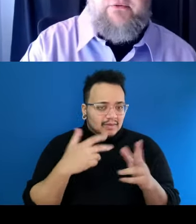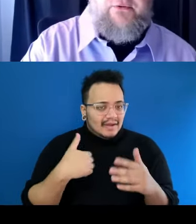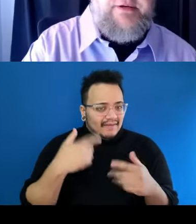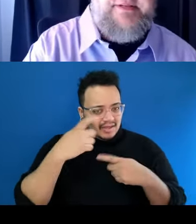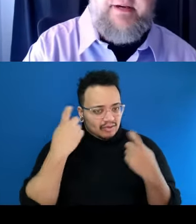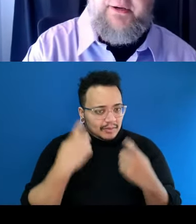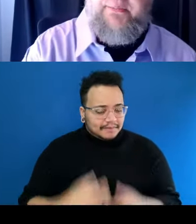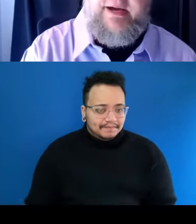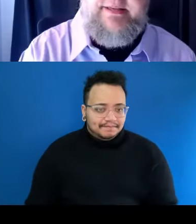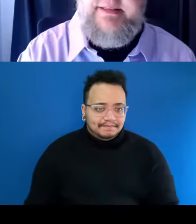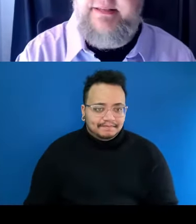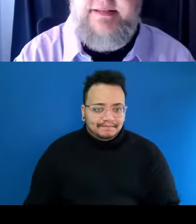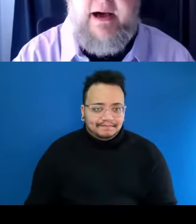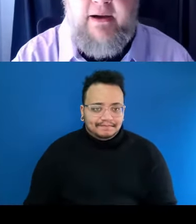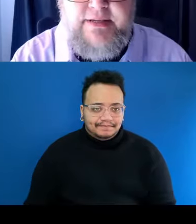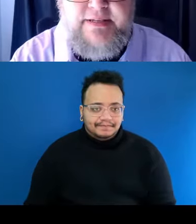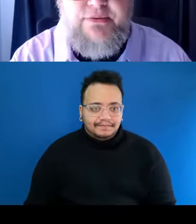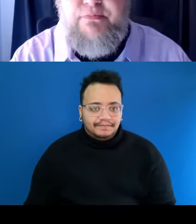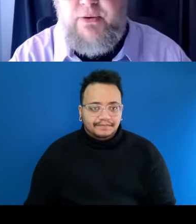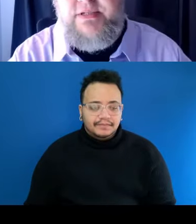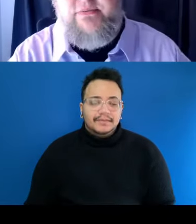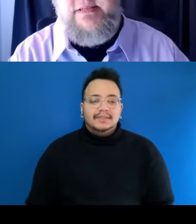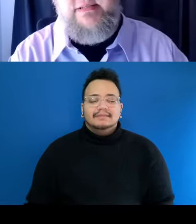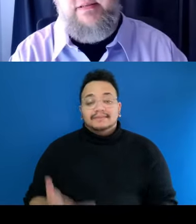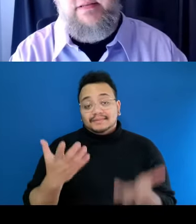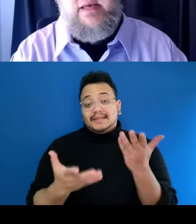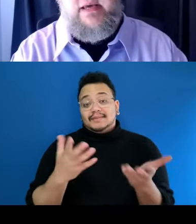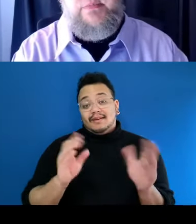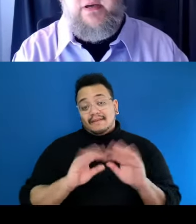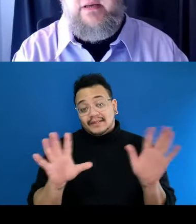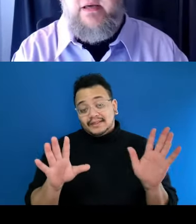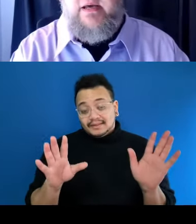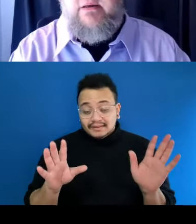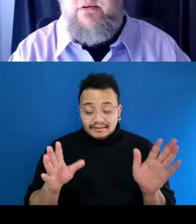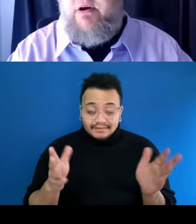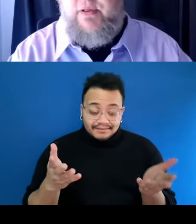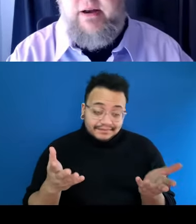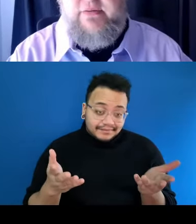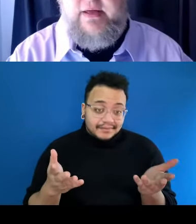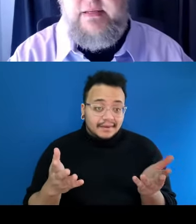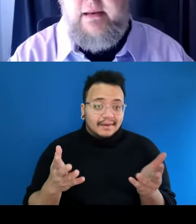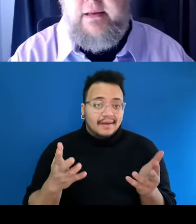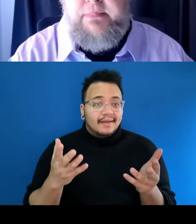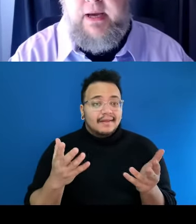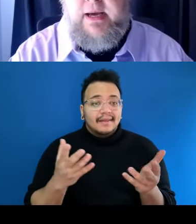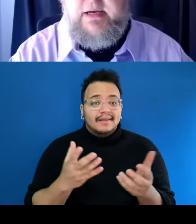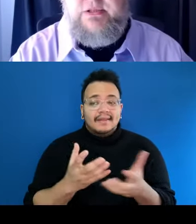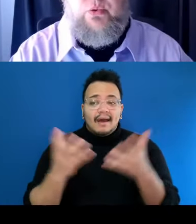And of course I think this is obvious to most of us these days, but there are a lot of things that impact